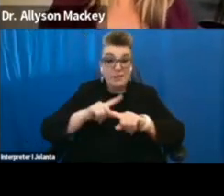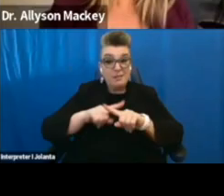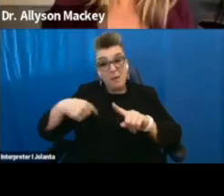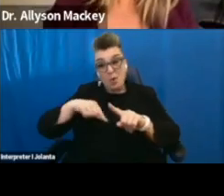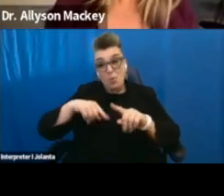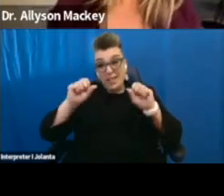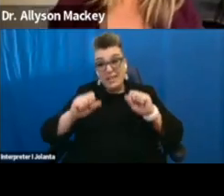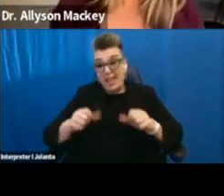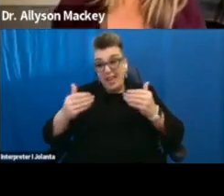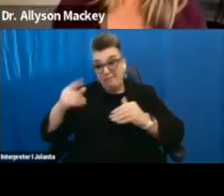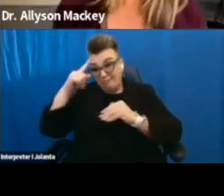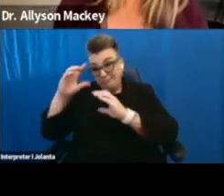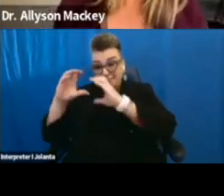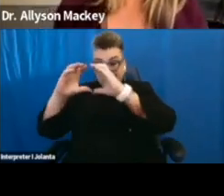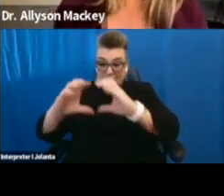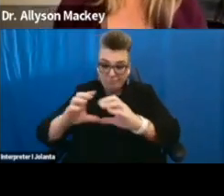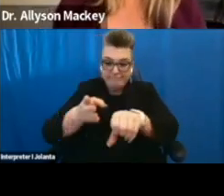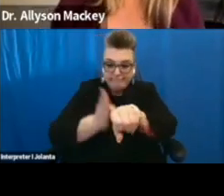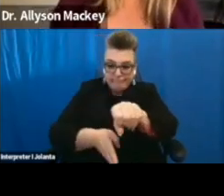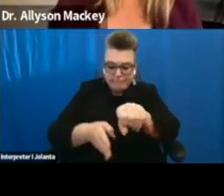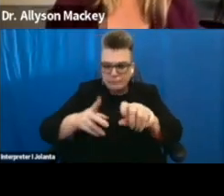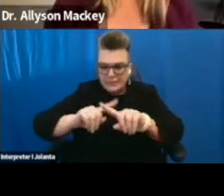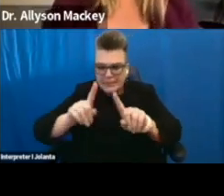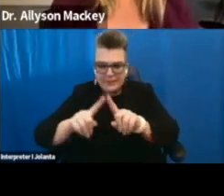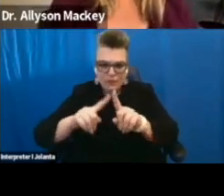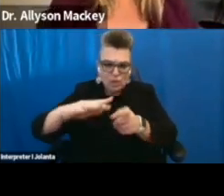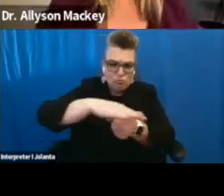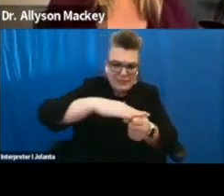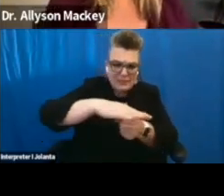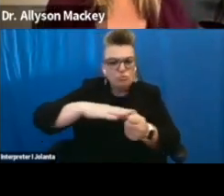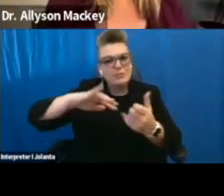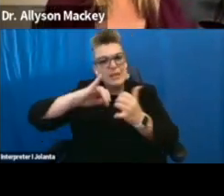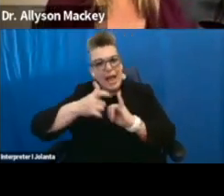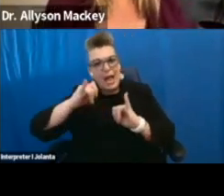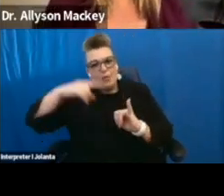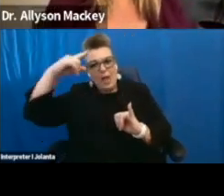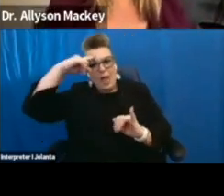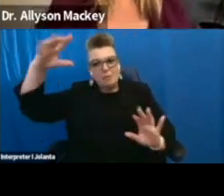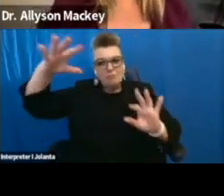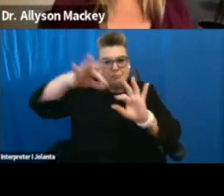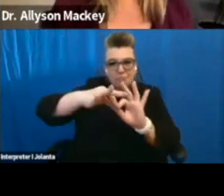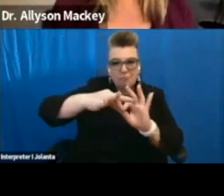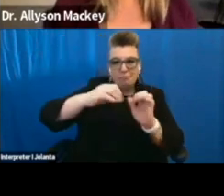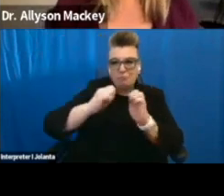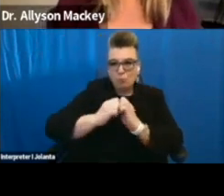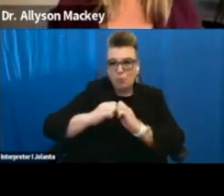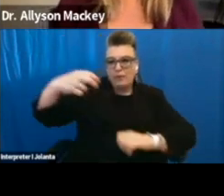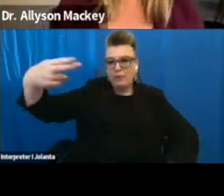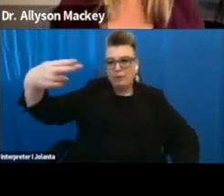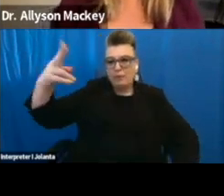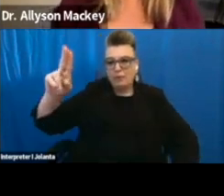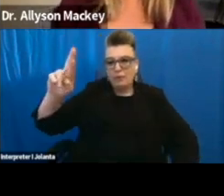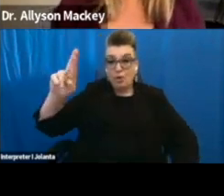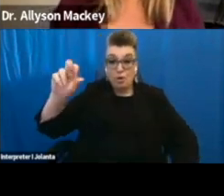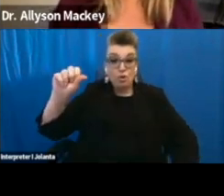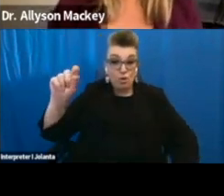regions and ask how it correlates with Hurst exponent in our fMRI data